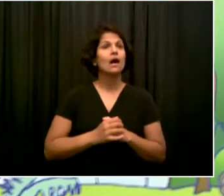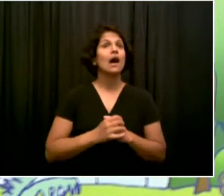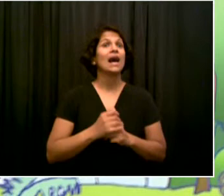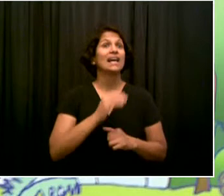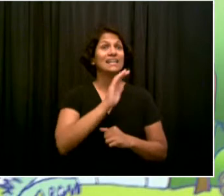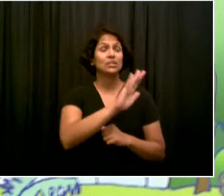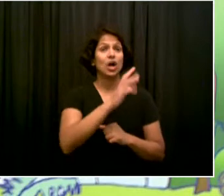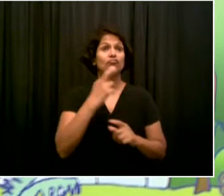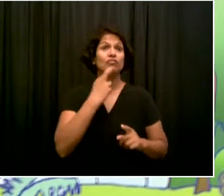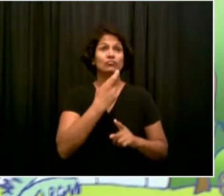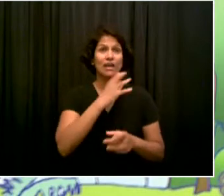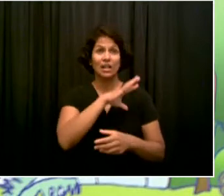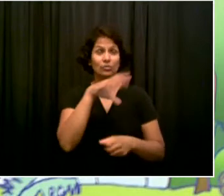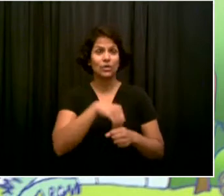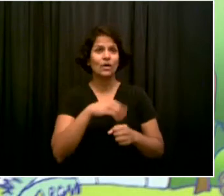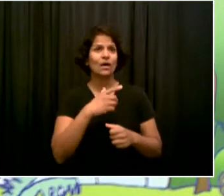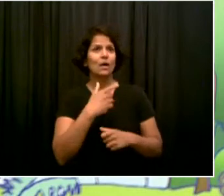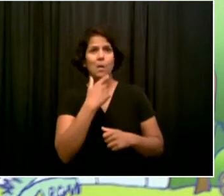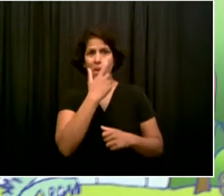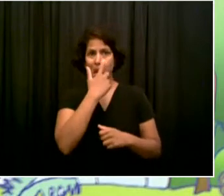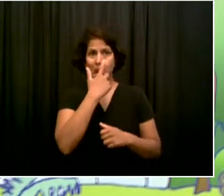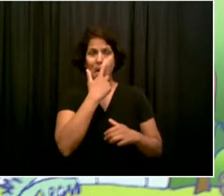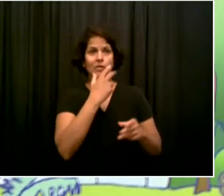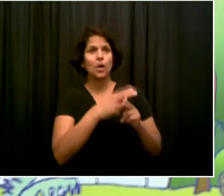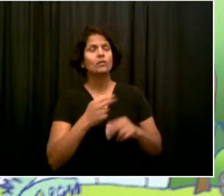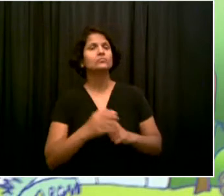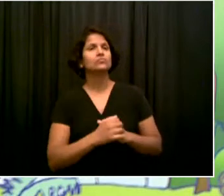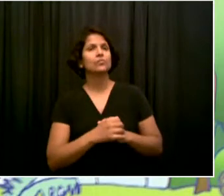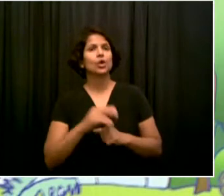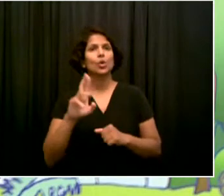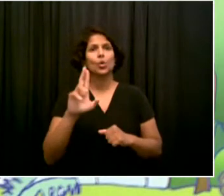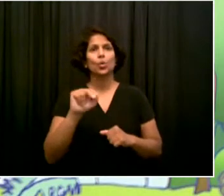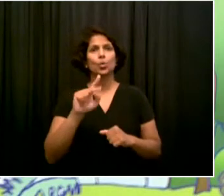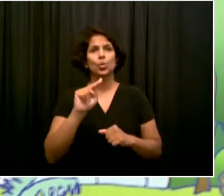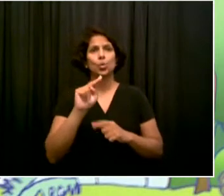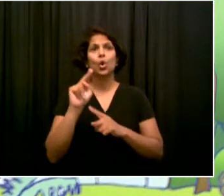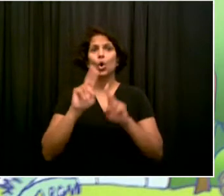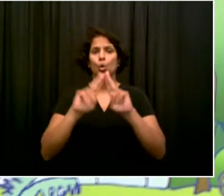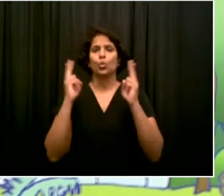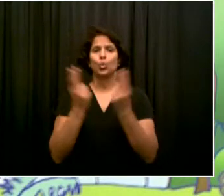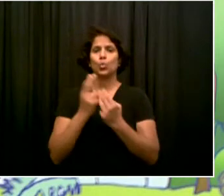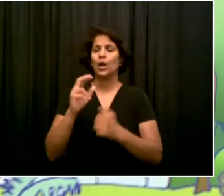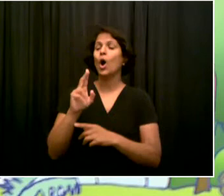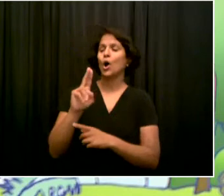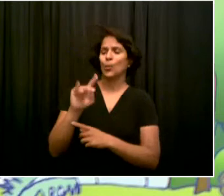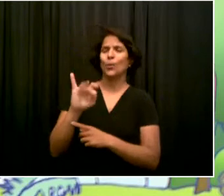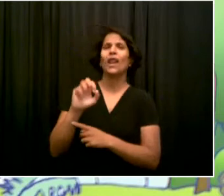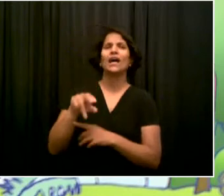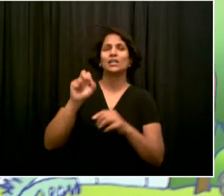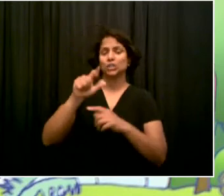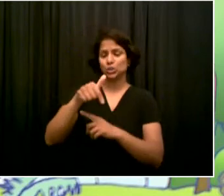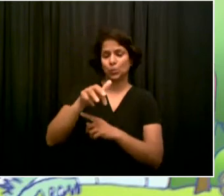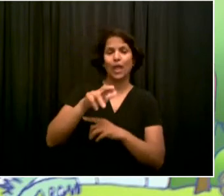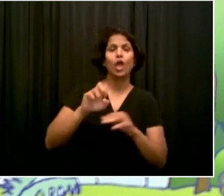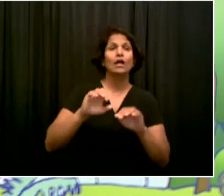CUSTOMERS AND